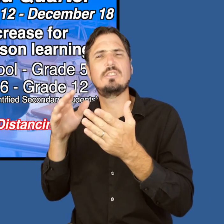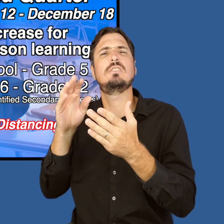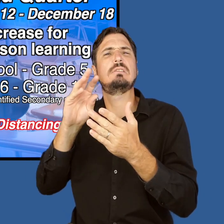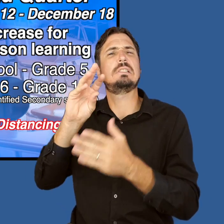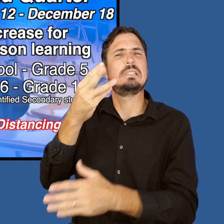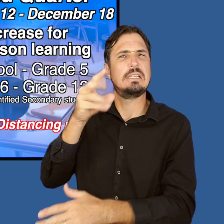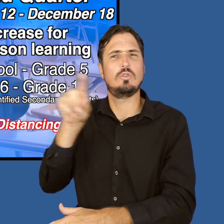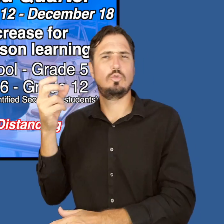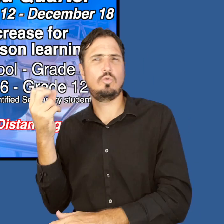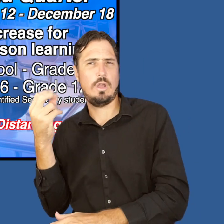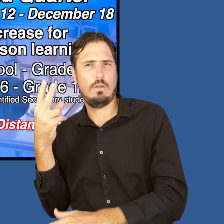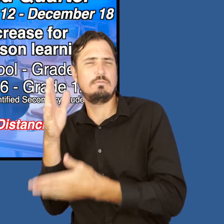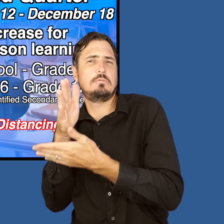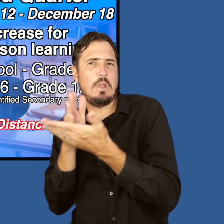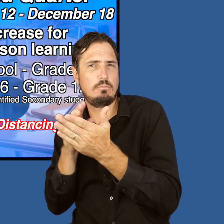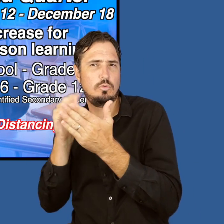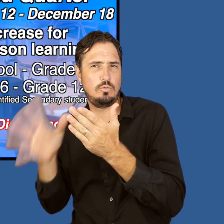in secondary schools, that’s in grades 6-12